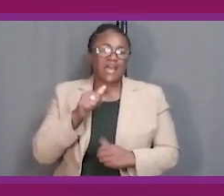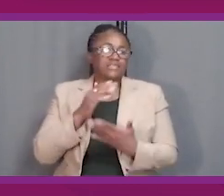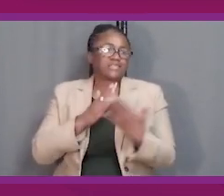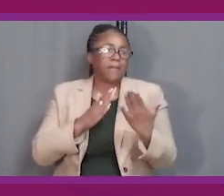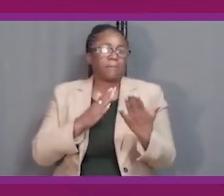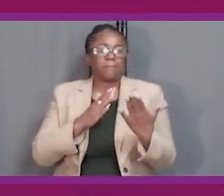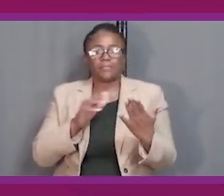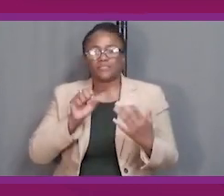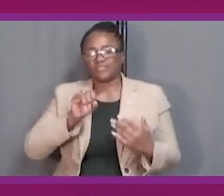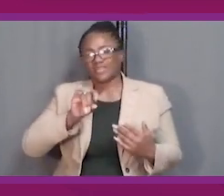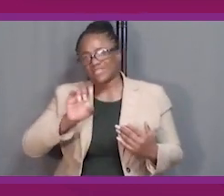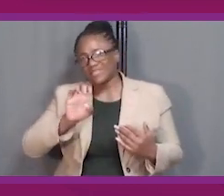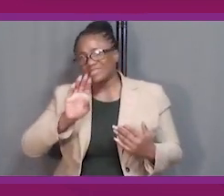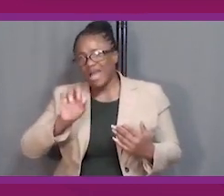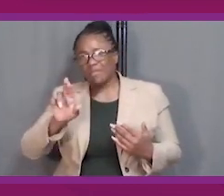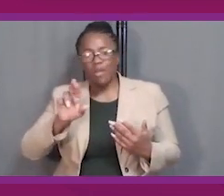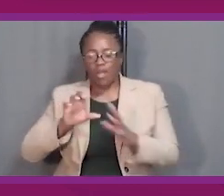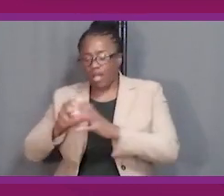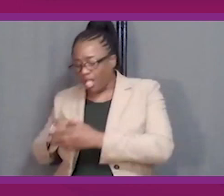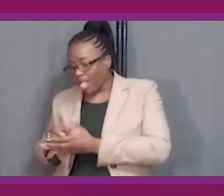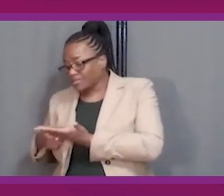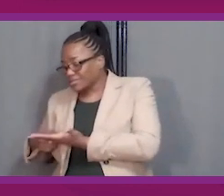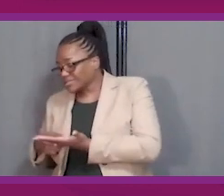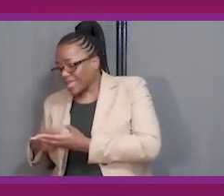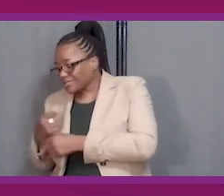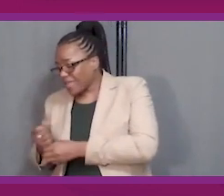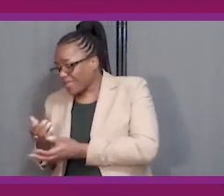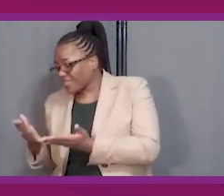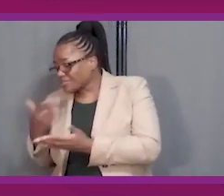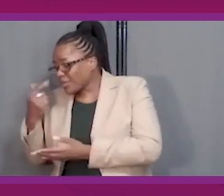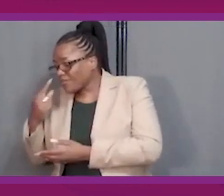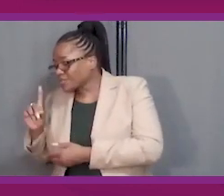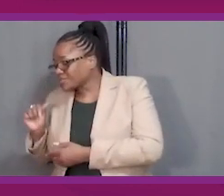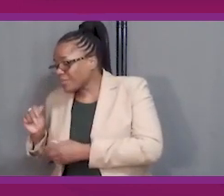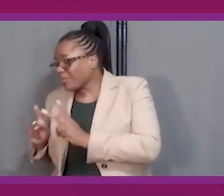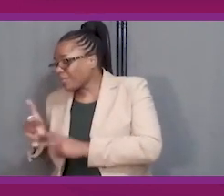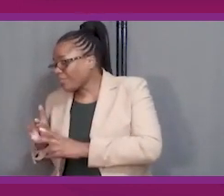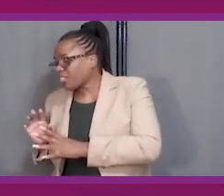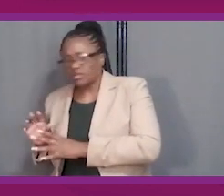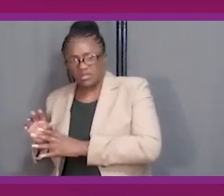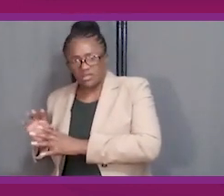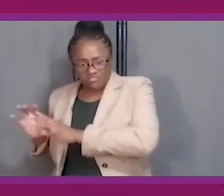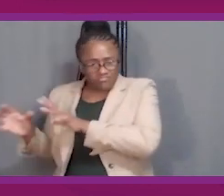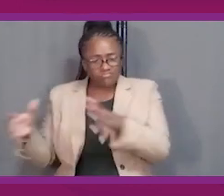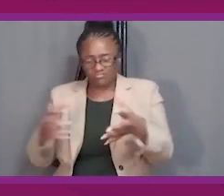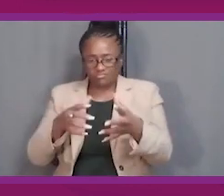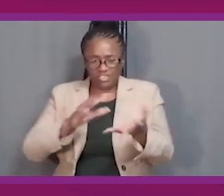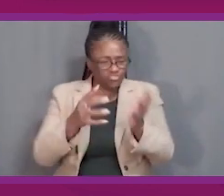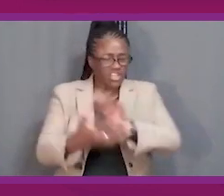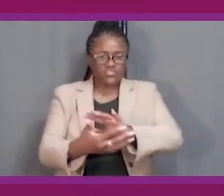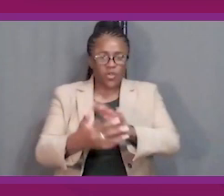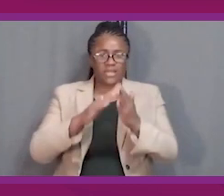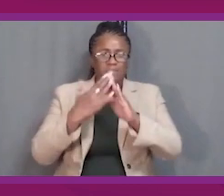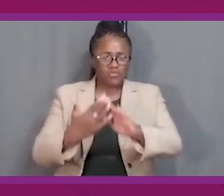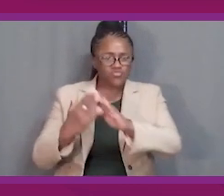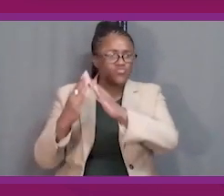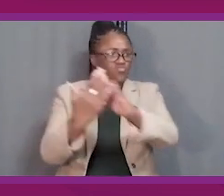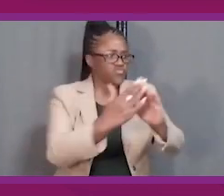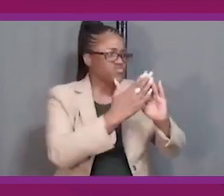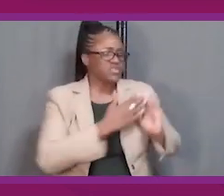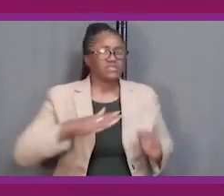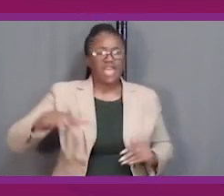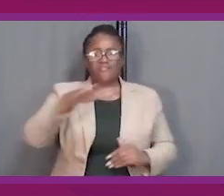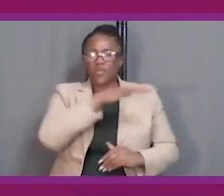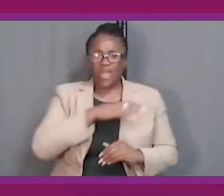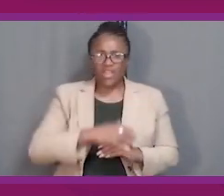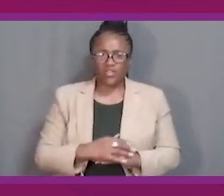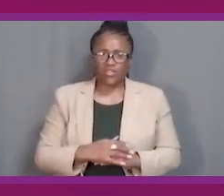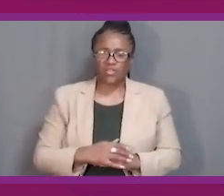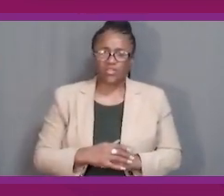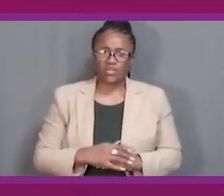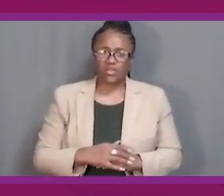This is transforming communities everywhere and replacing what absolutely has failed